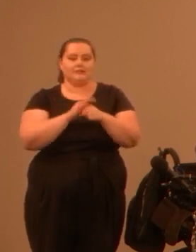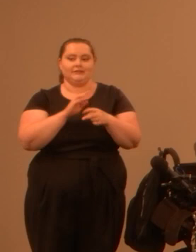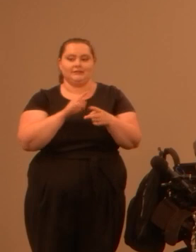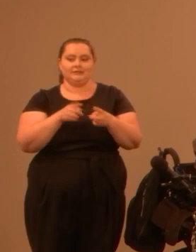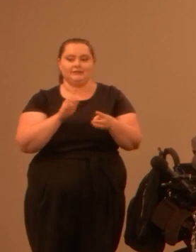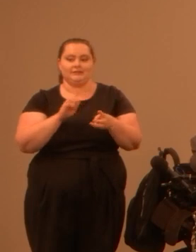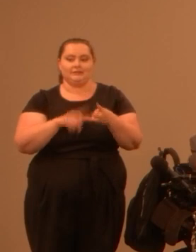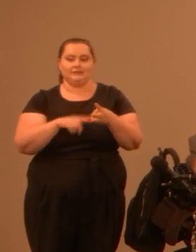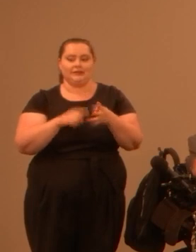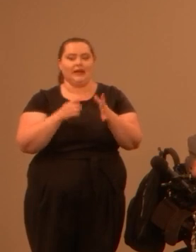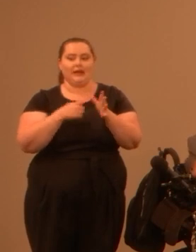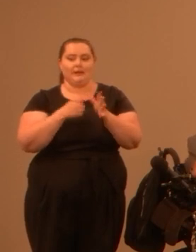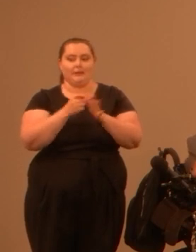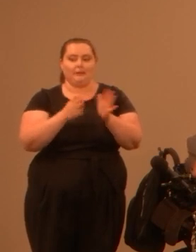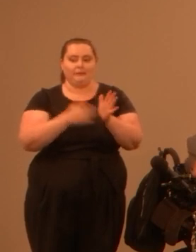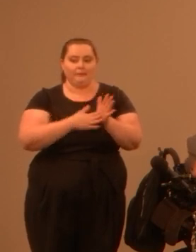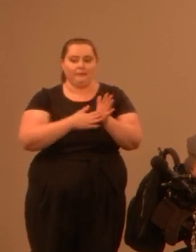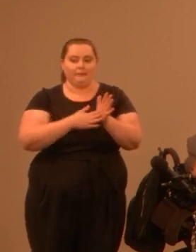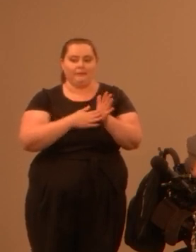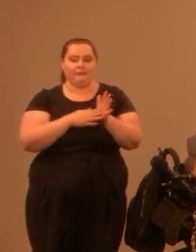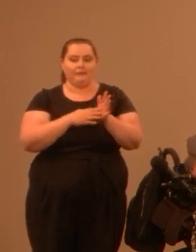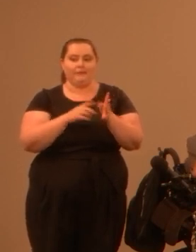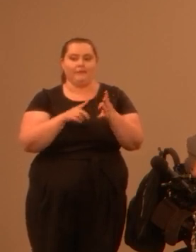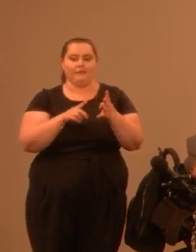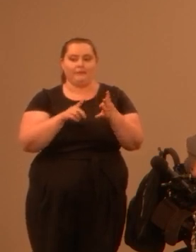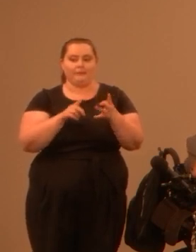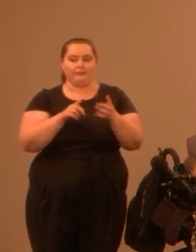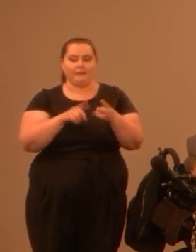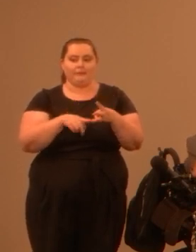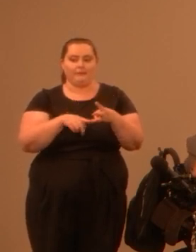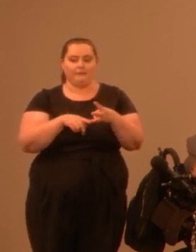a combined collaborative effort between the City of Joondalup and